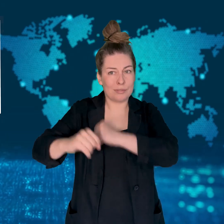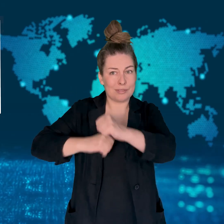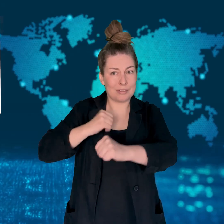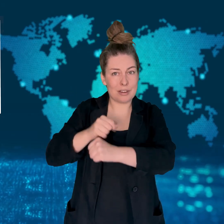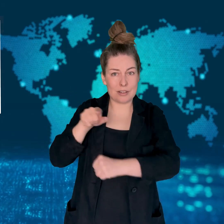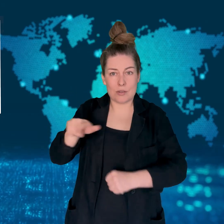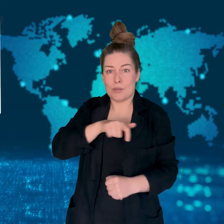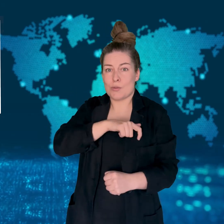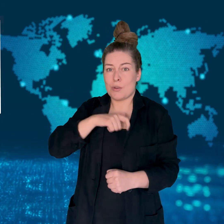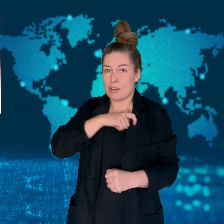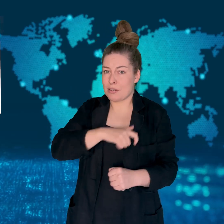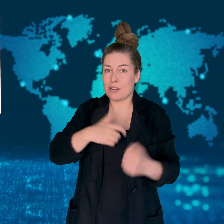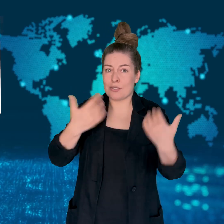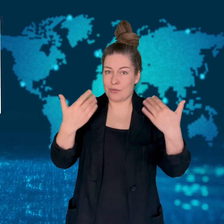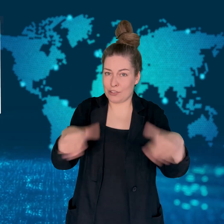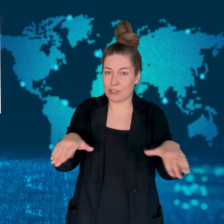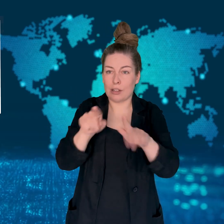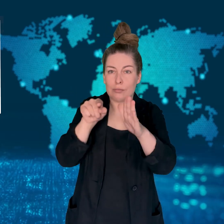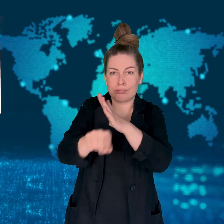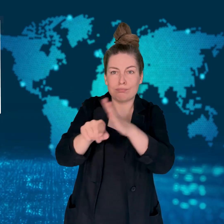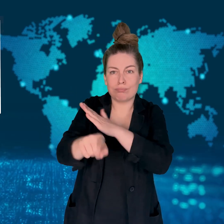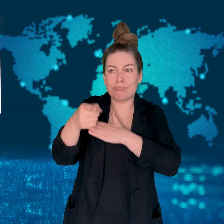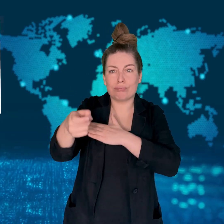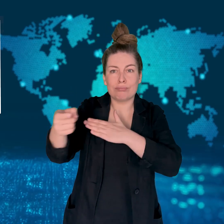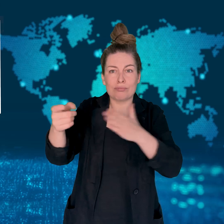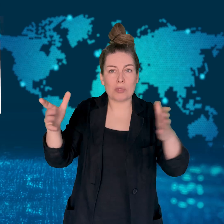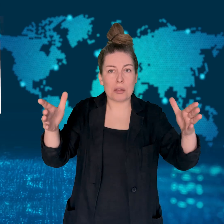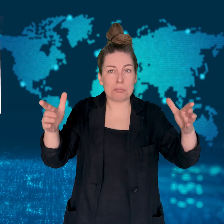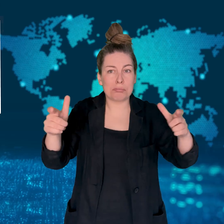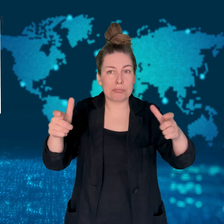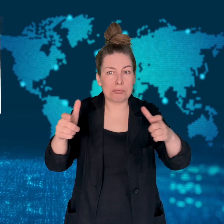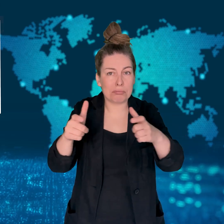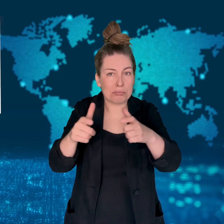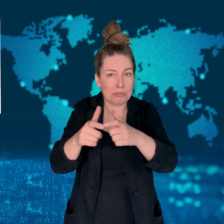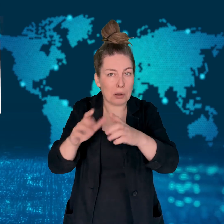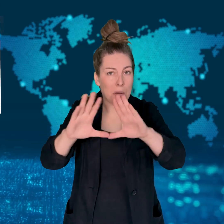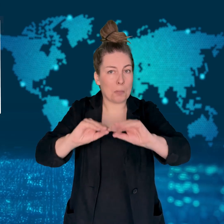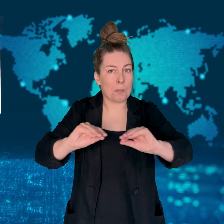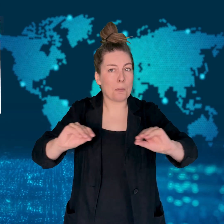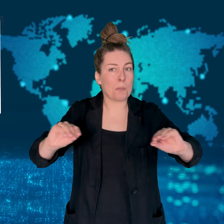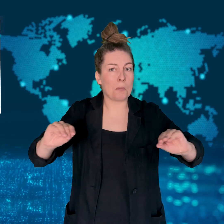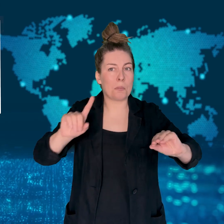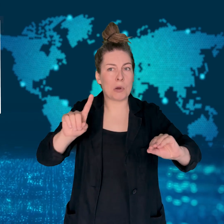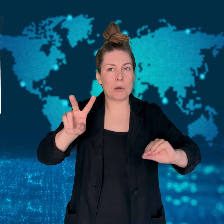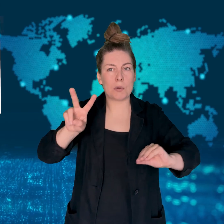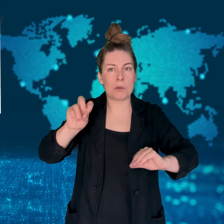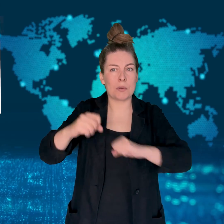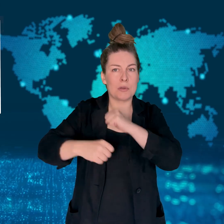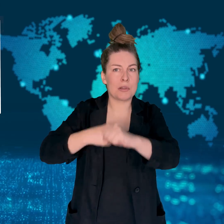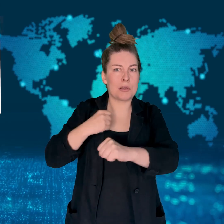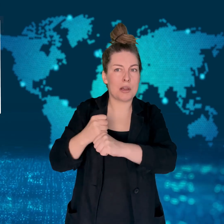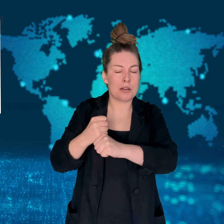Wolves had been wiped out over 100 years ago,